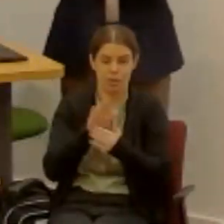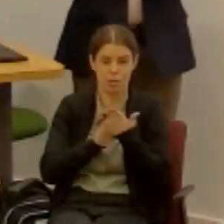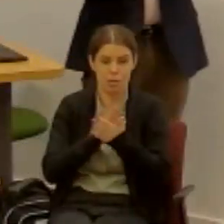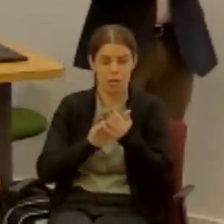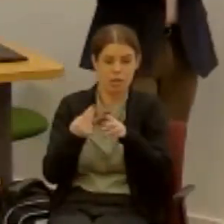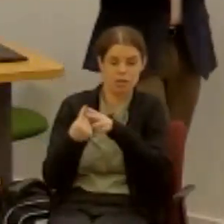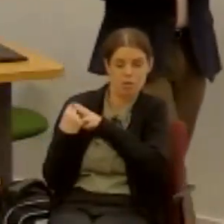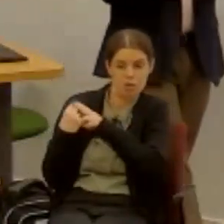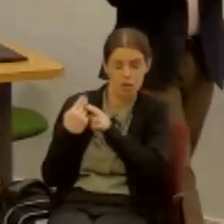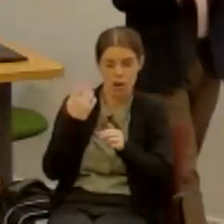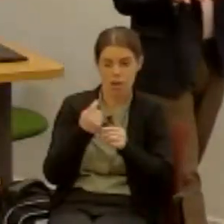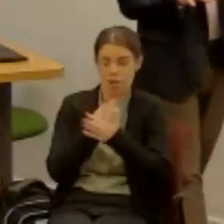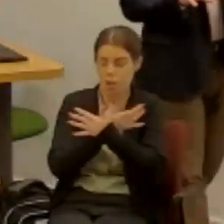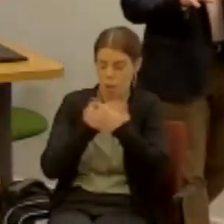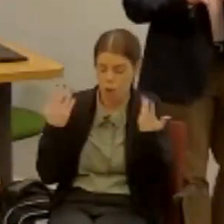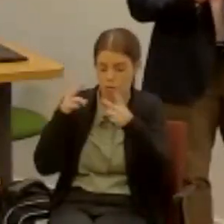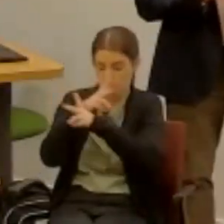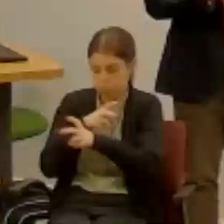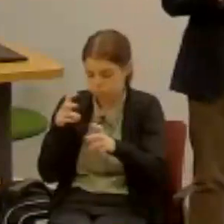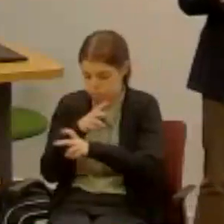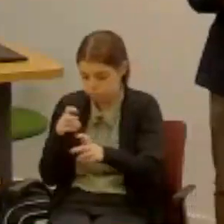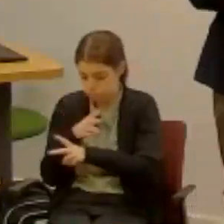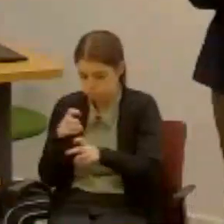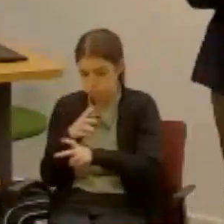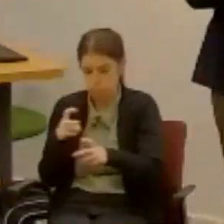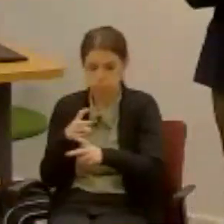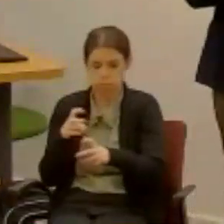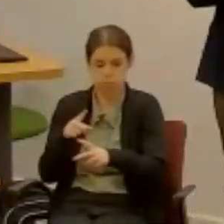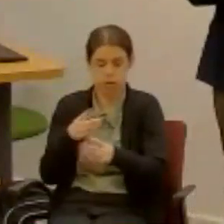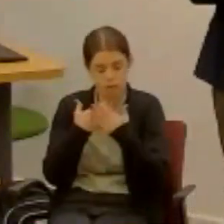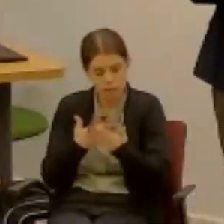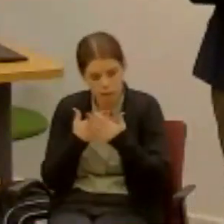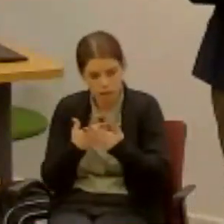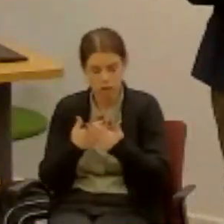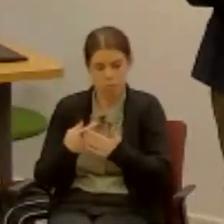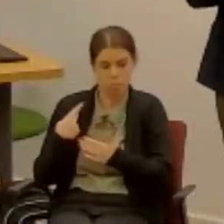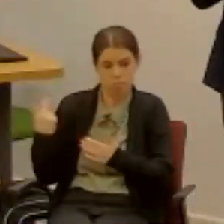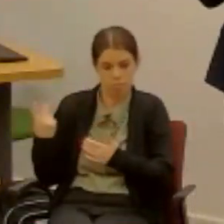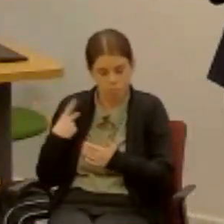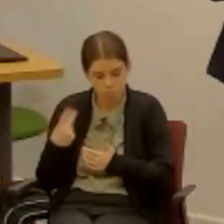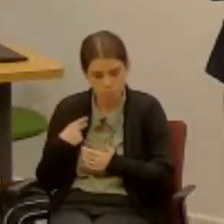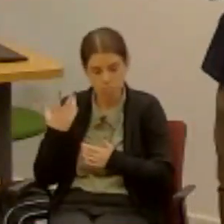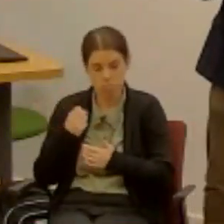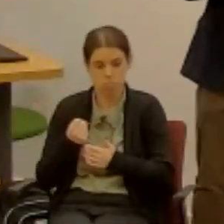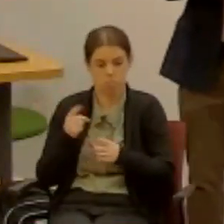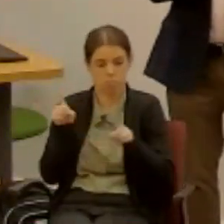So, you do lots and lots of research. You design studies where John and I, who are virtually identical.